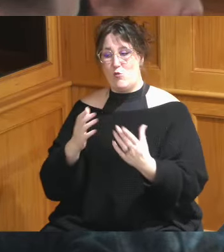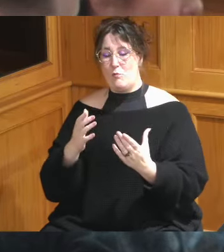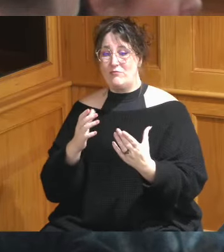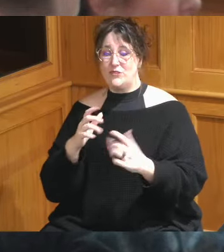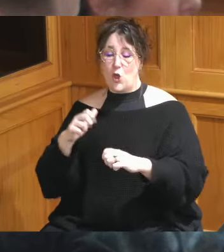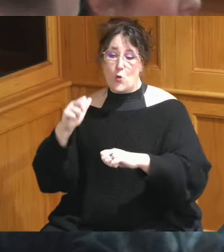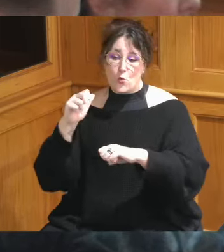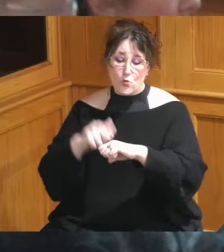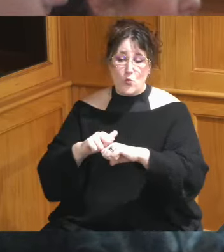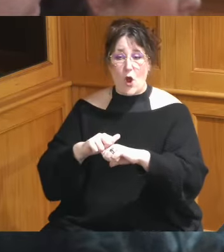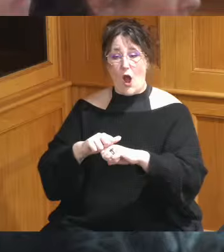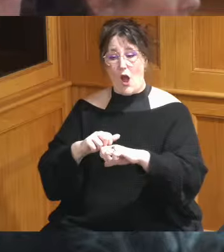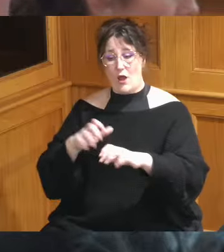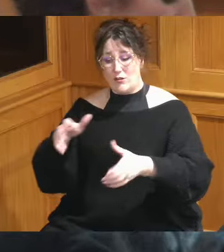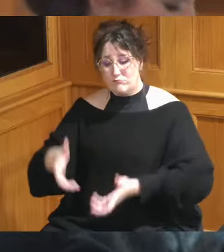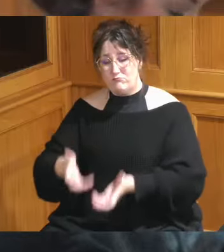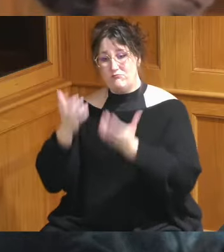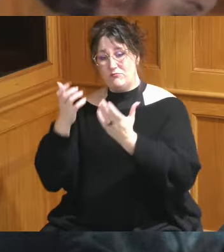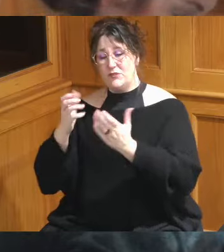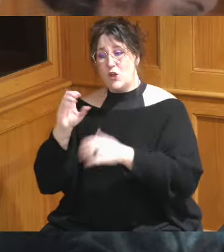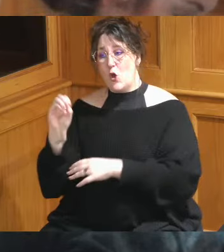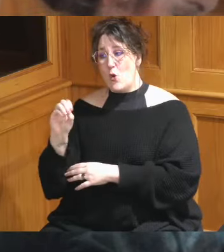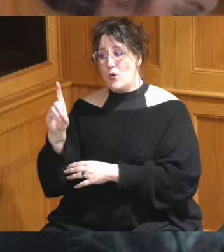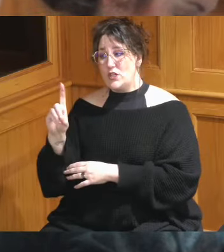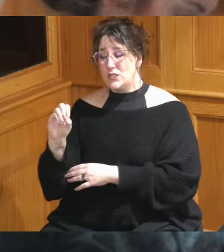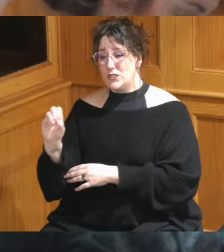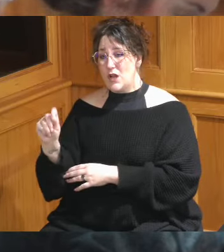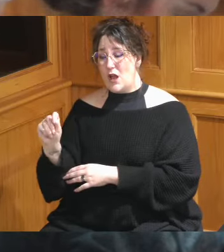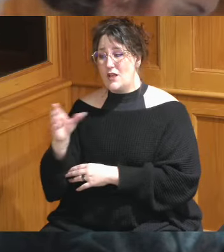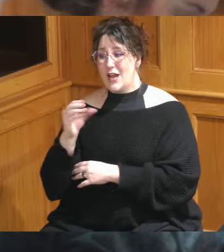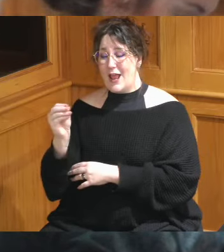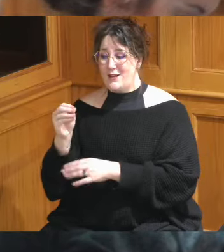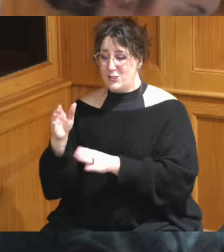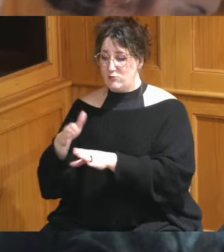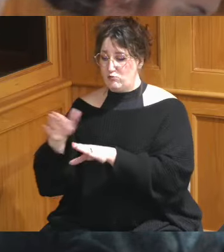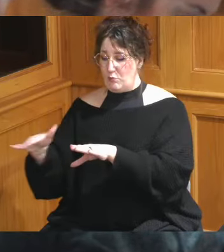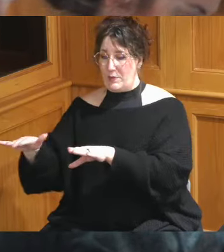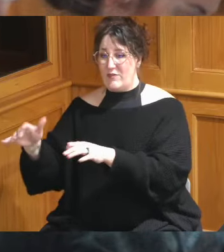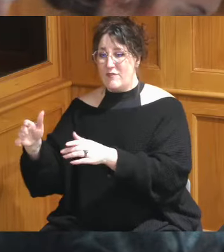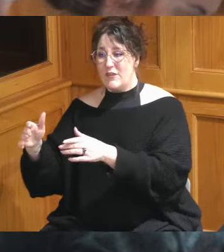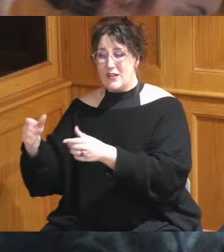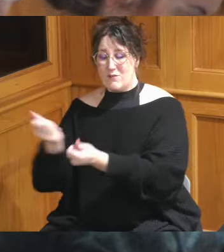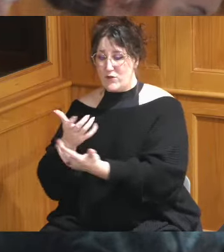excavation coordination with ODOT and easement appropriations. we're also recommending cancelling